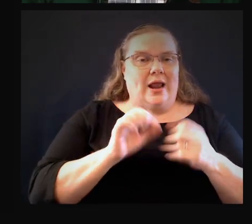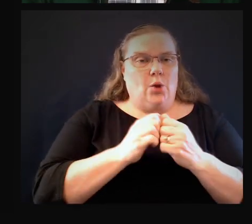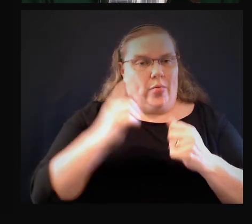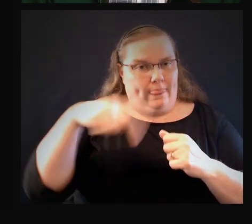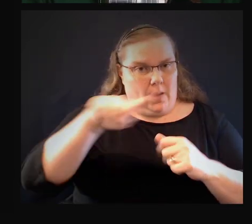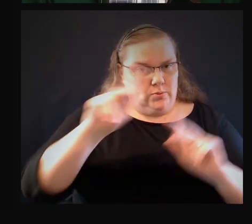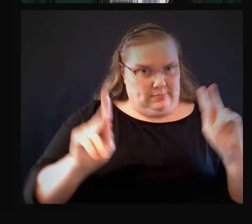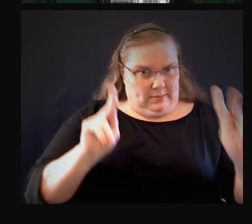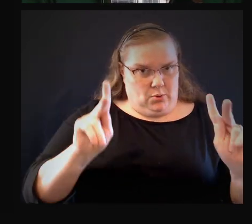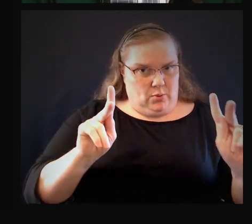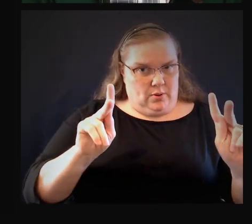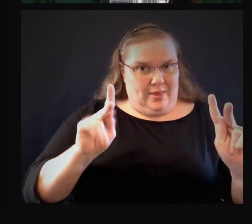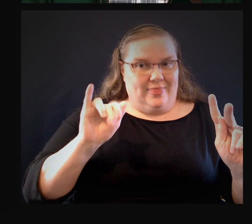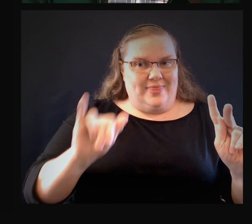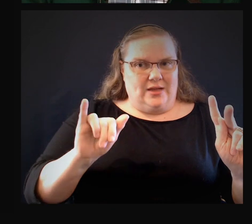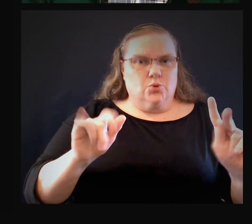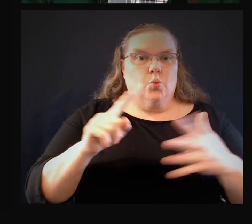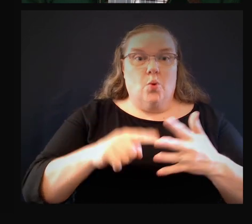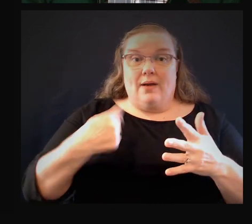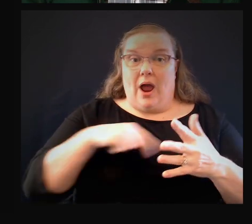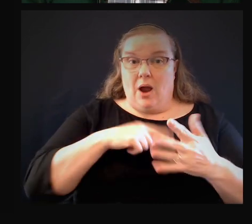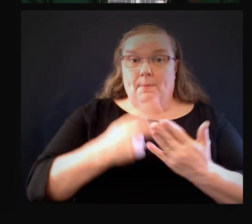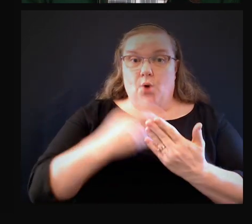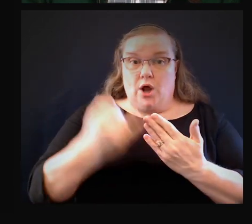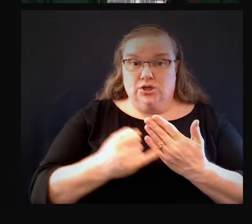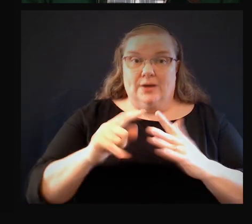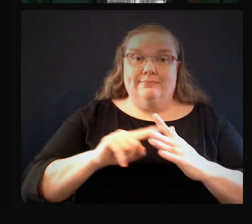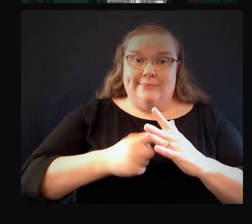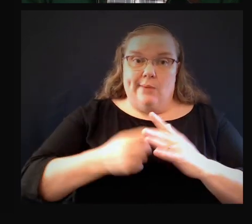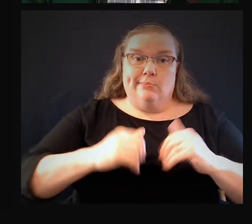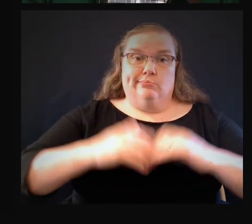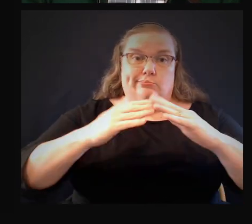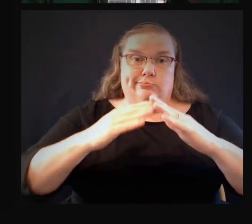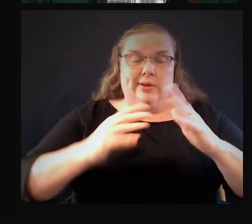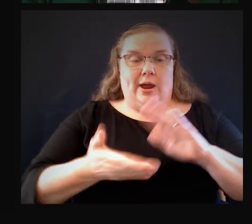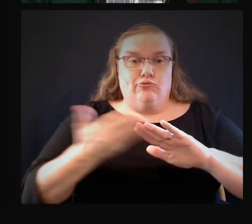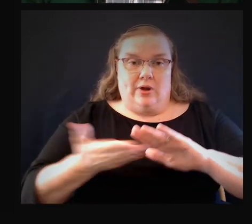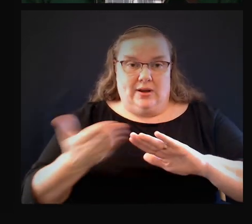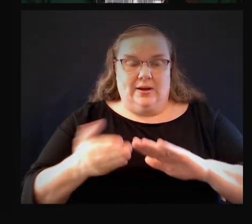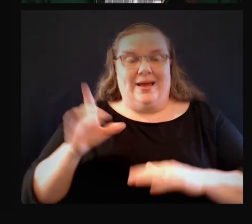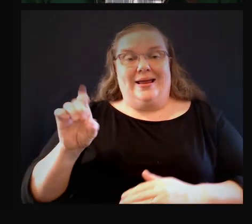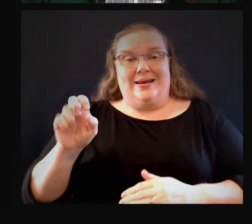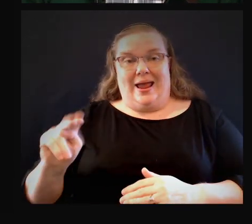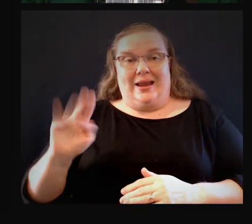That is what got our project up and running. Dan and his team gave us access to the data we needed